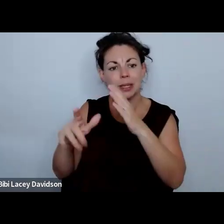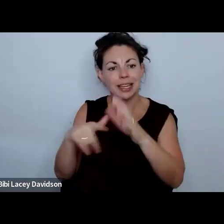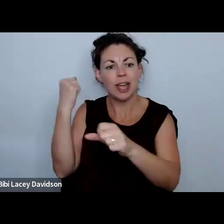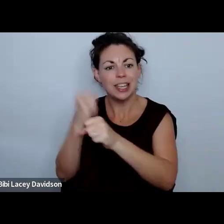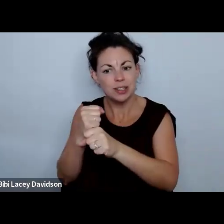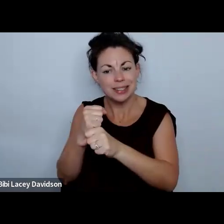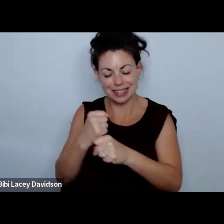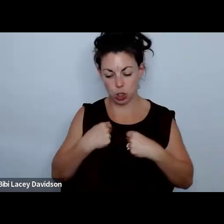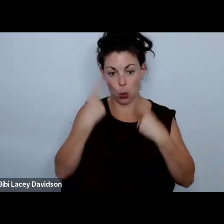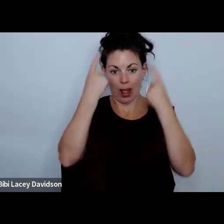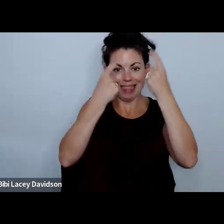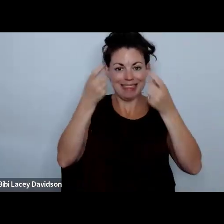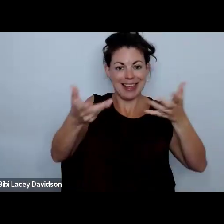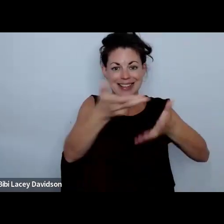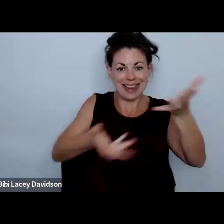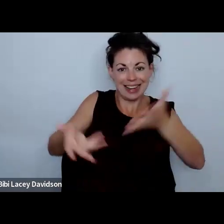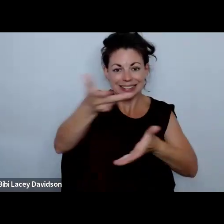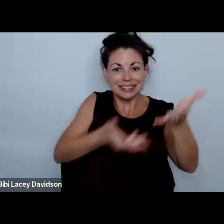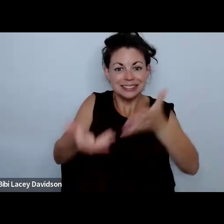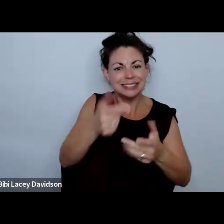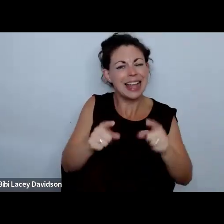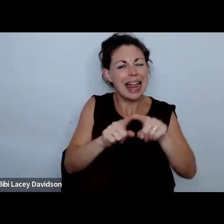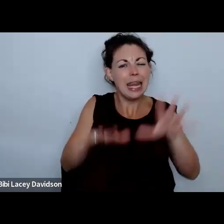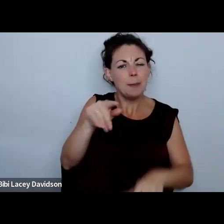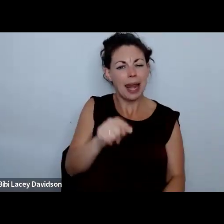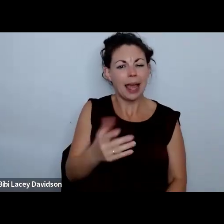lobbying organization is that we